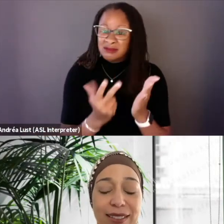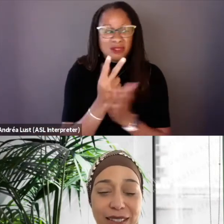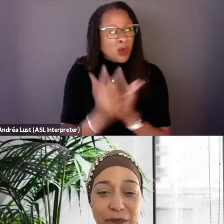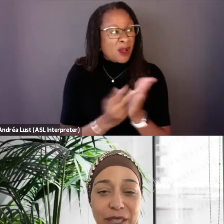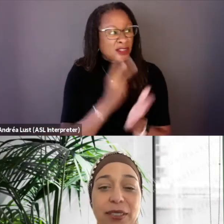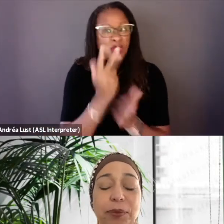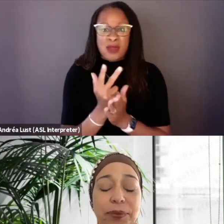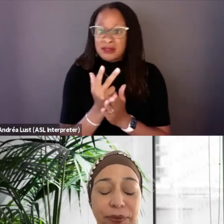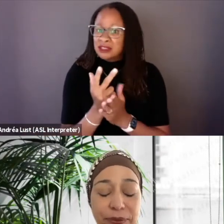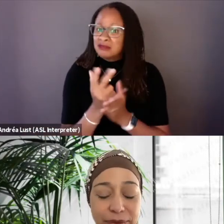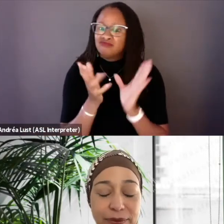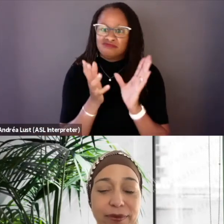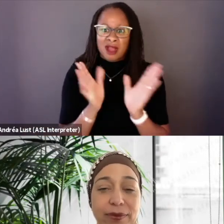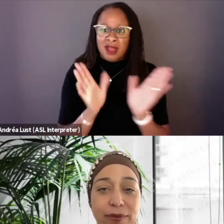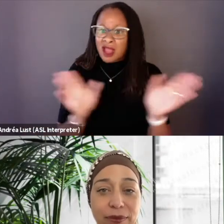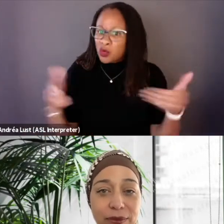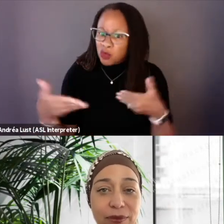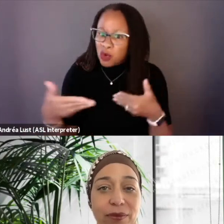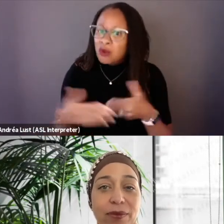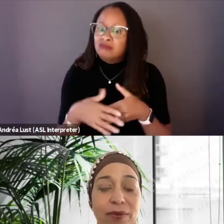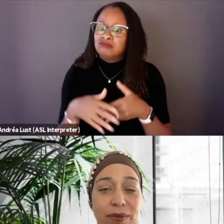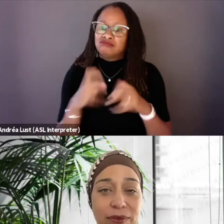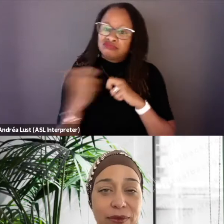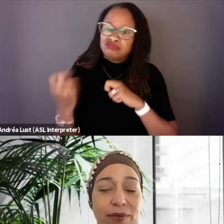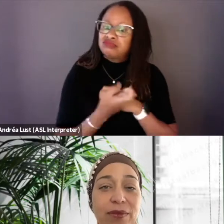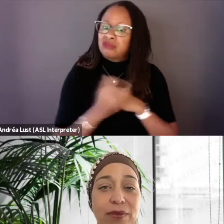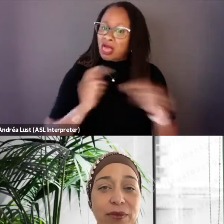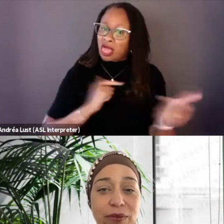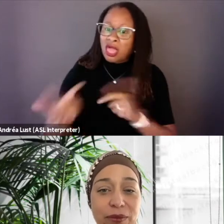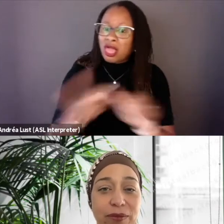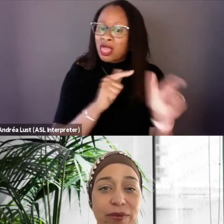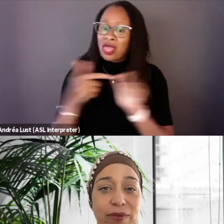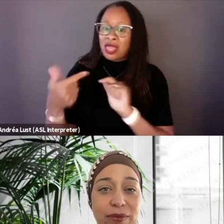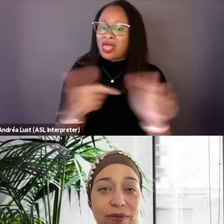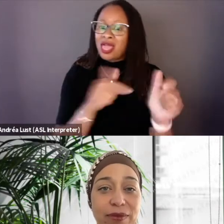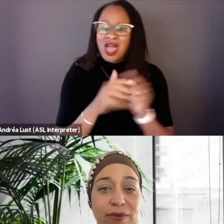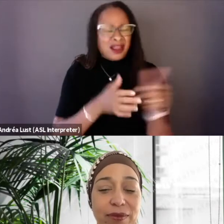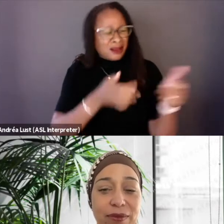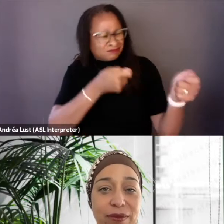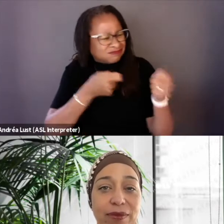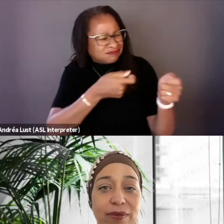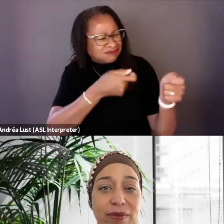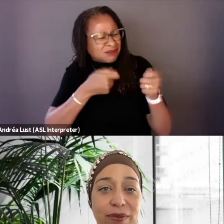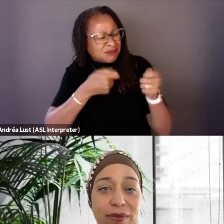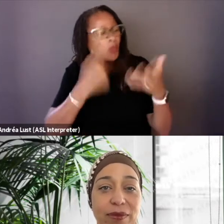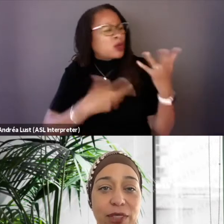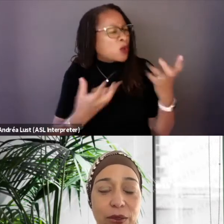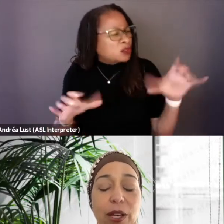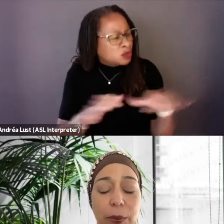In the conference room, and we're just going back and forth and I'm trying to pull out of him, well, what is your... What do you want to do?